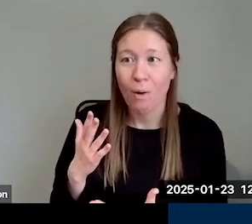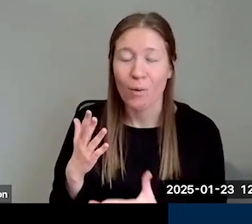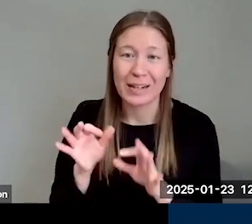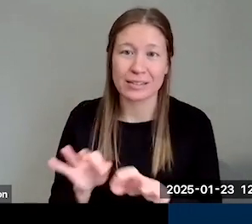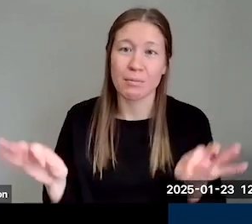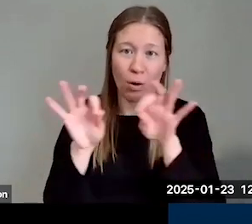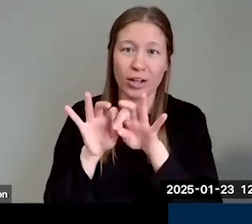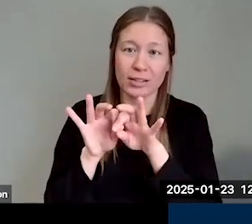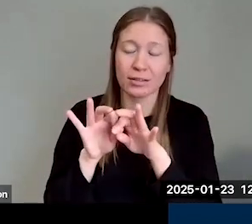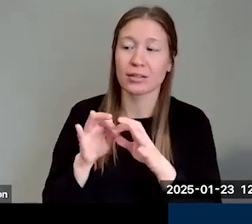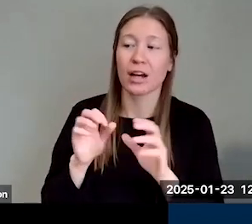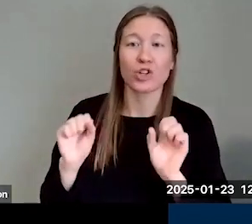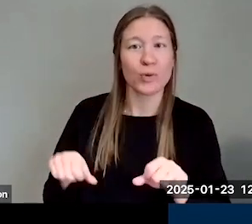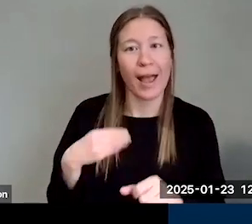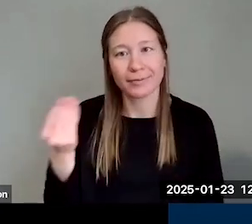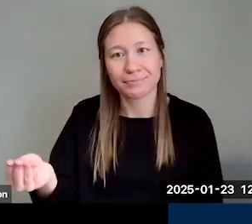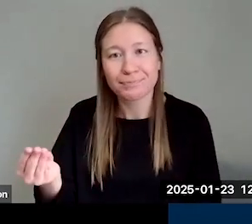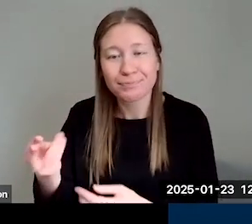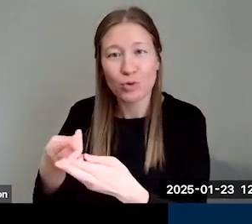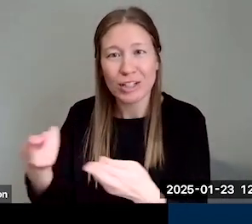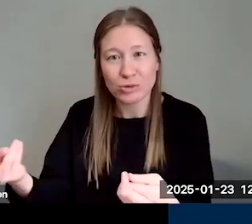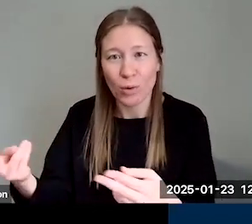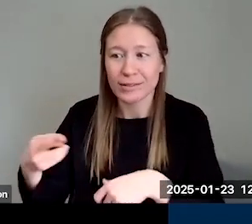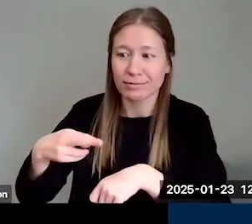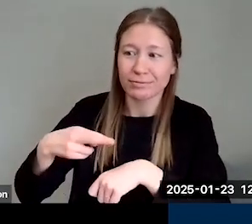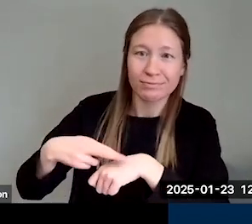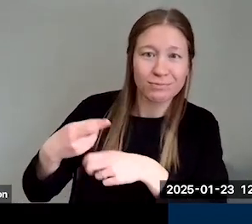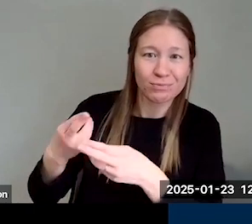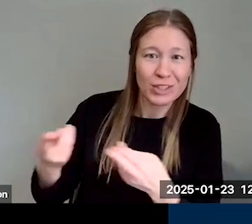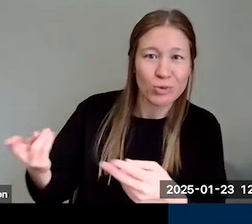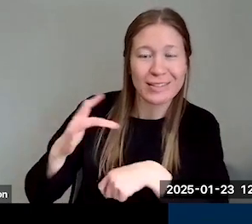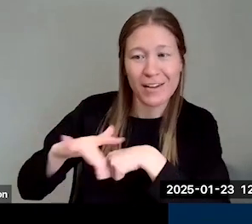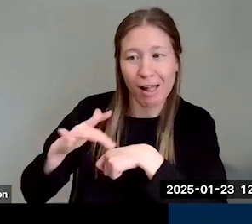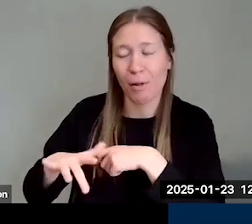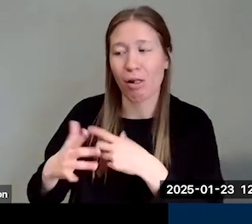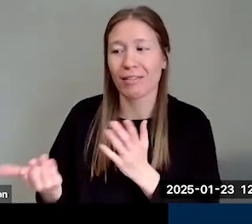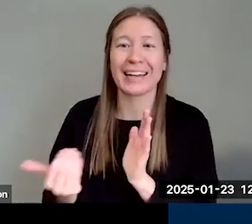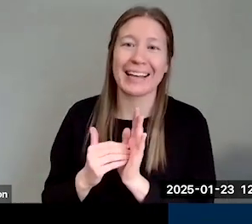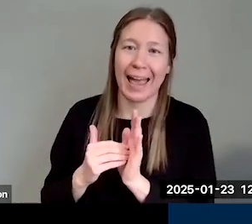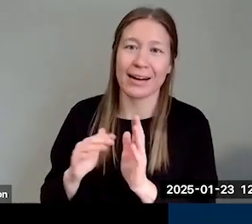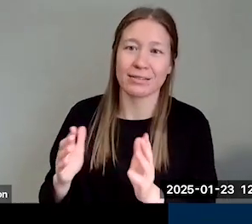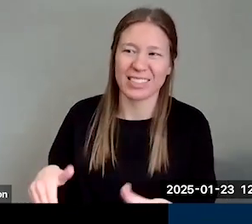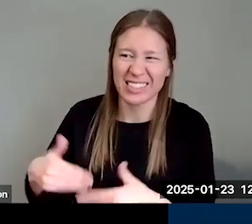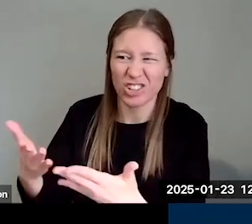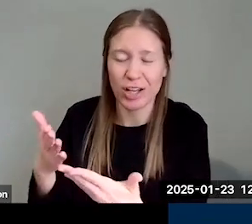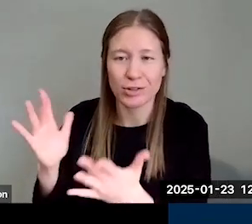provide those resources and a warm handoff. And of course, again, please contact DEO and ask questions.